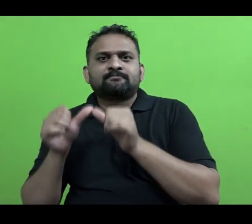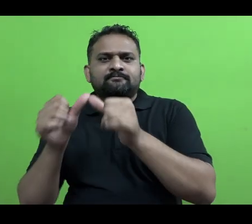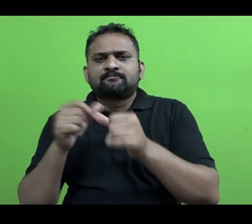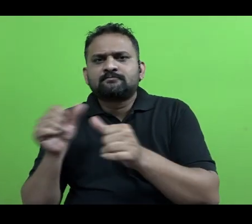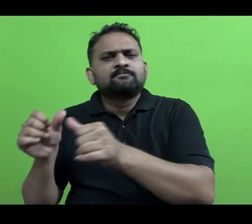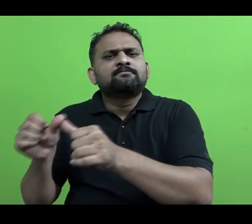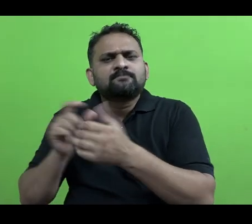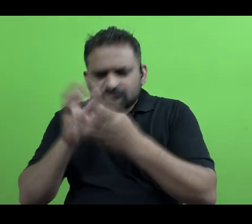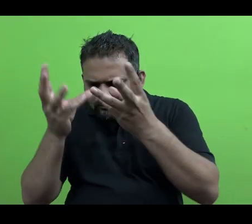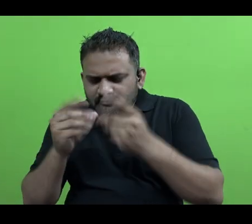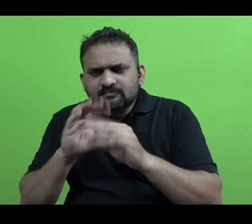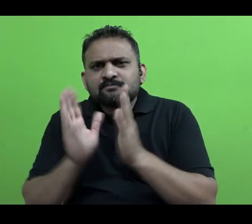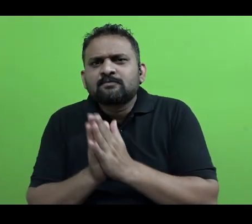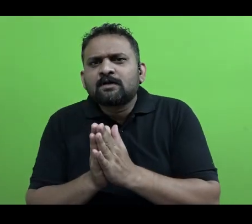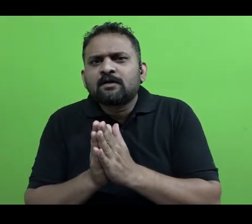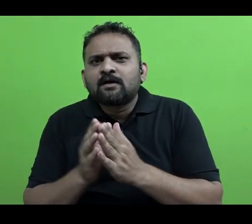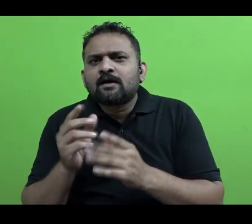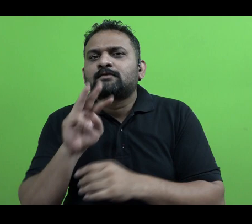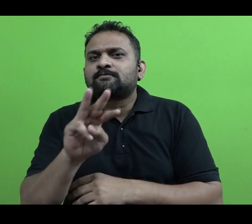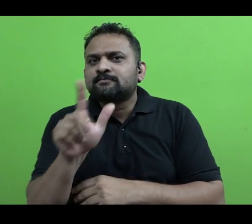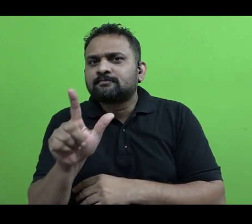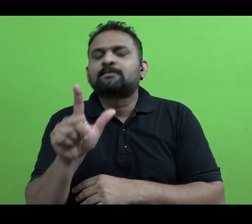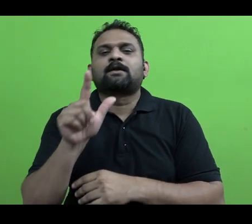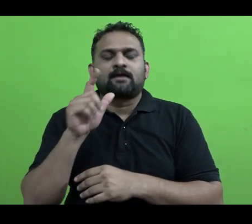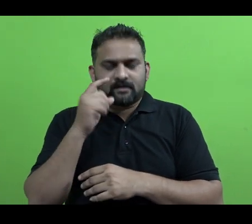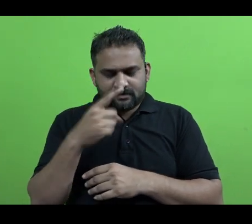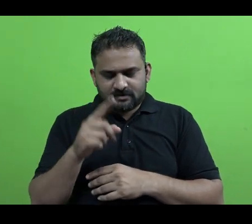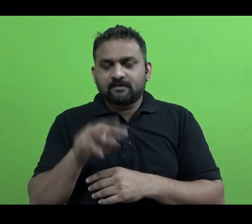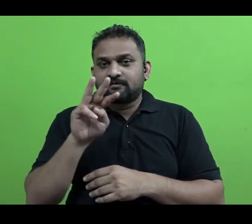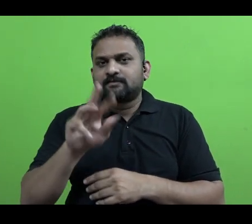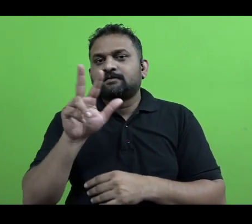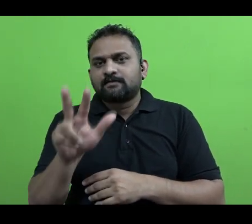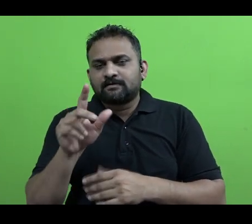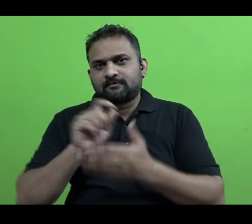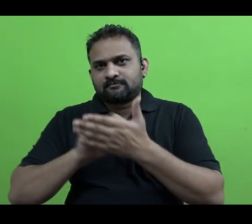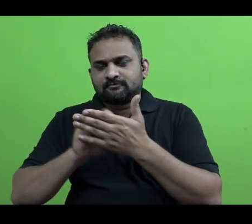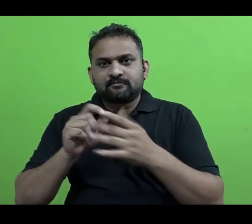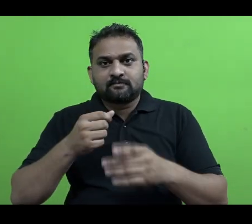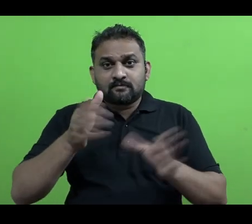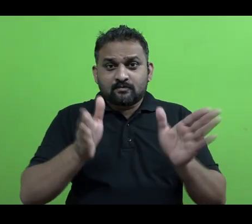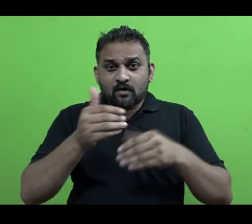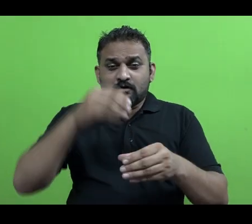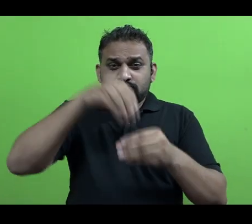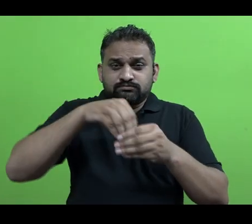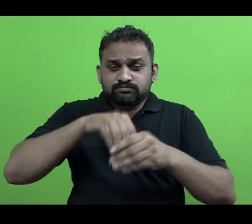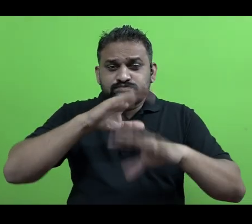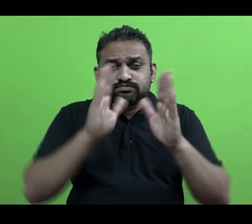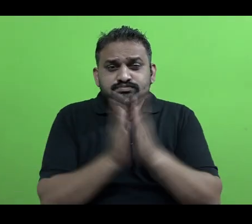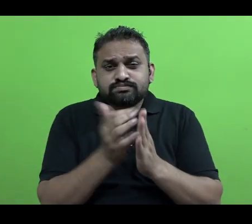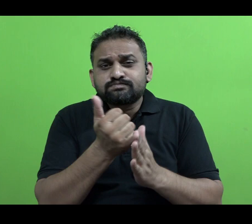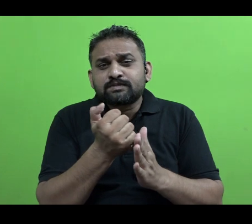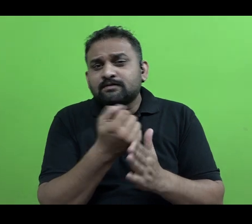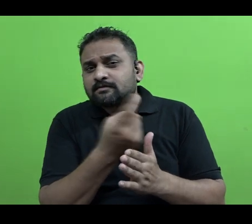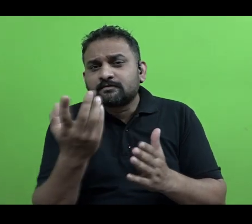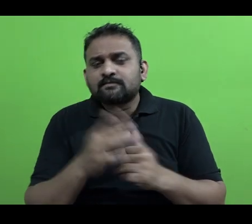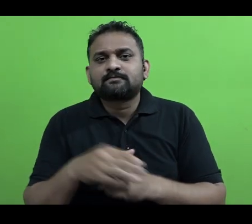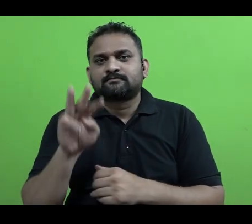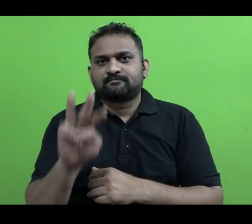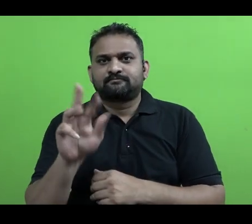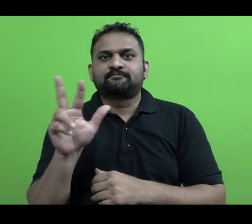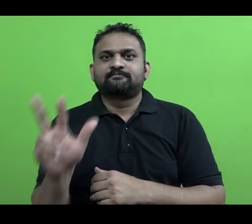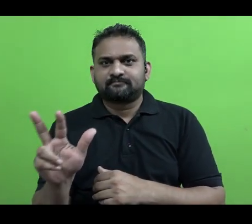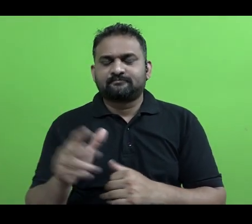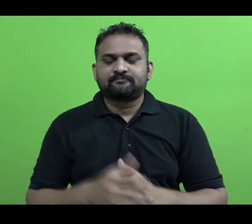What was the answer that we got? 38. So let's write that total pens in the box equals 38.